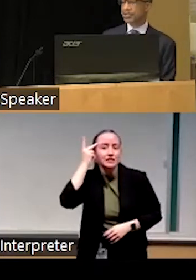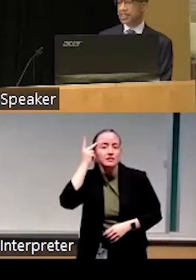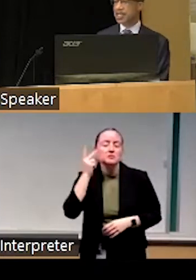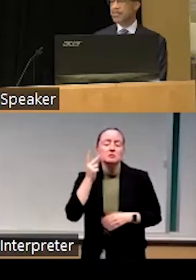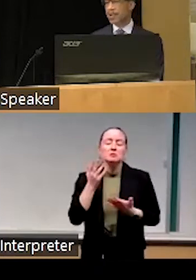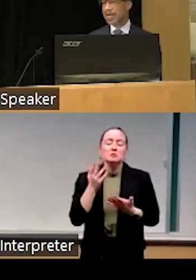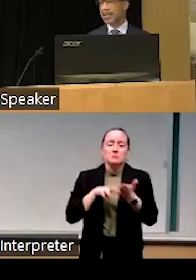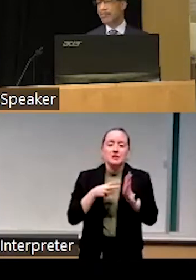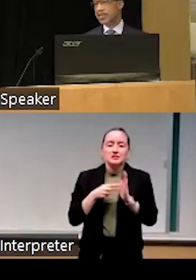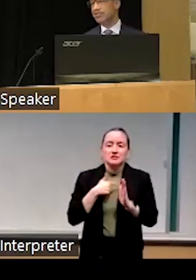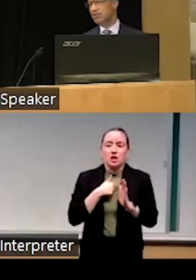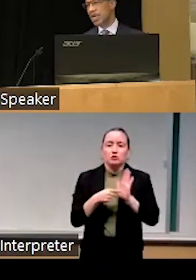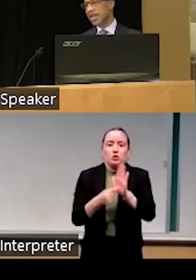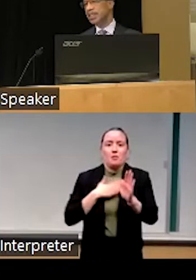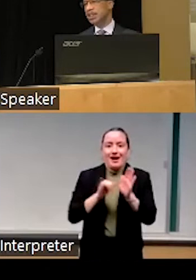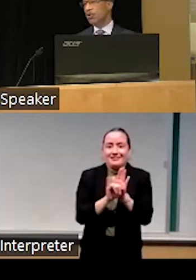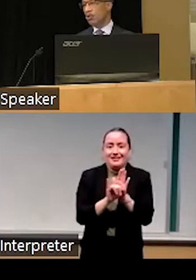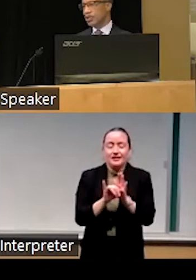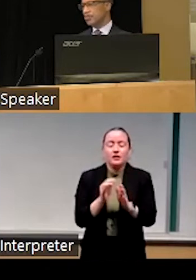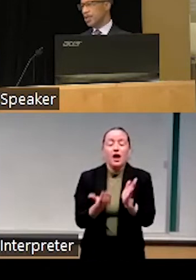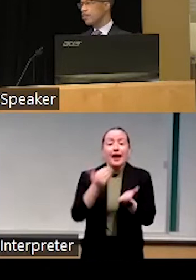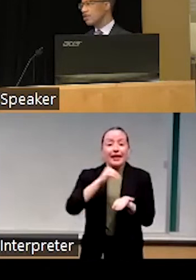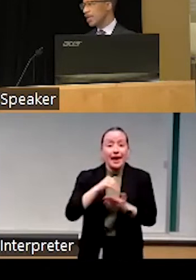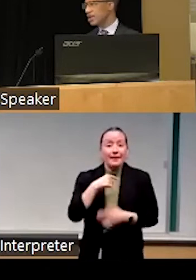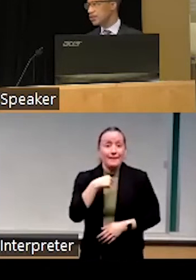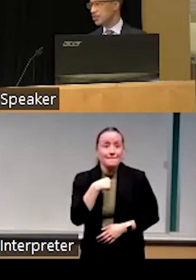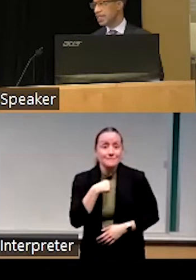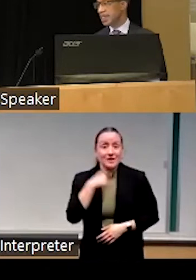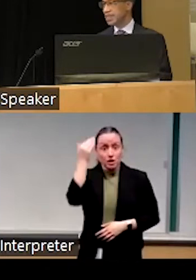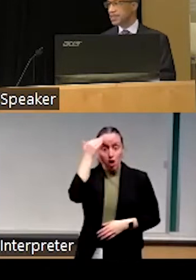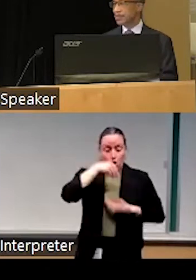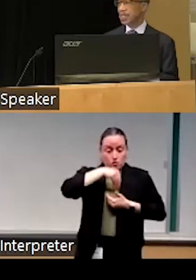to to keep in mind that much of what I hold as being part of my cultural identity is something